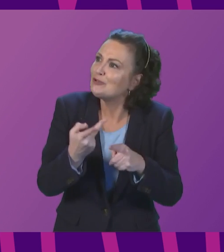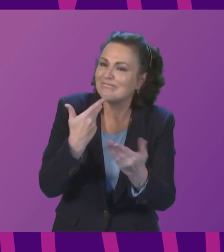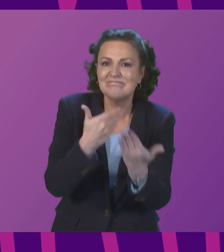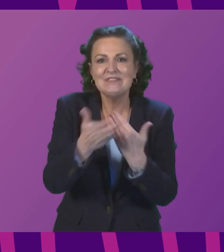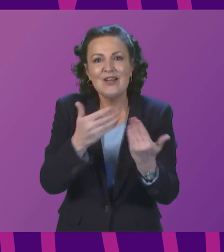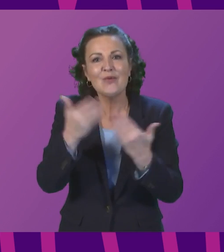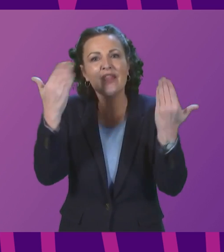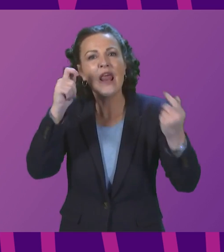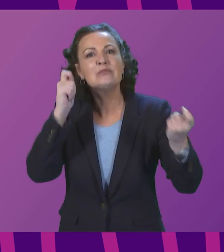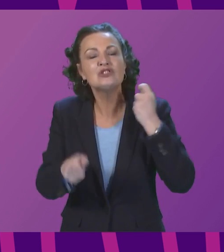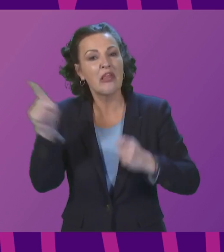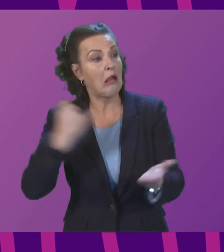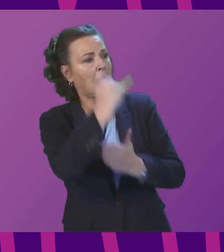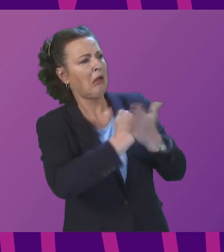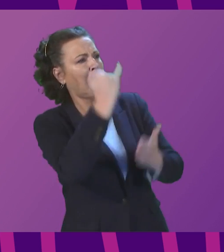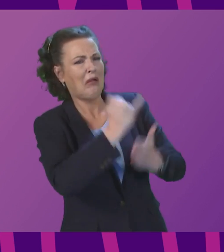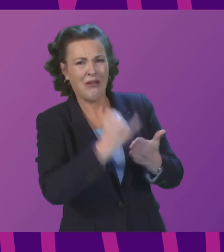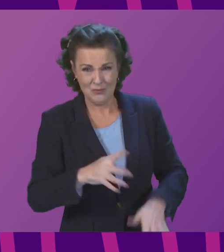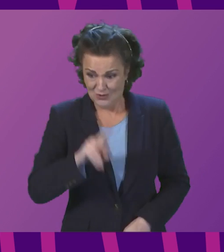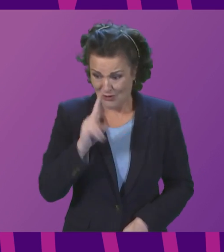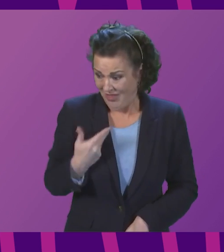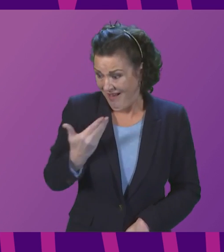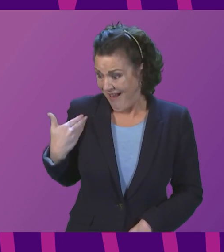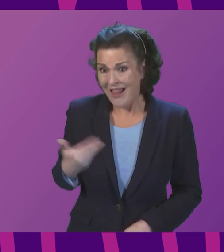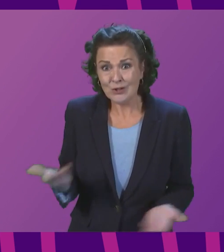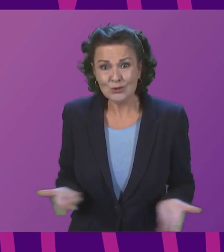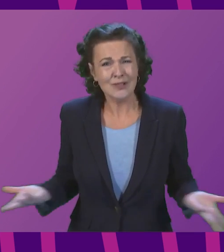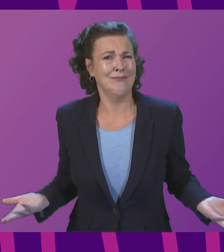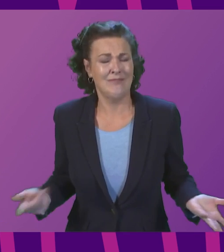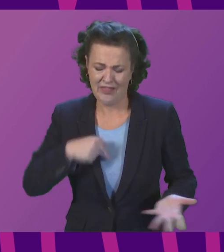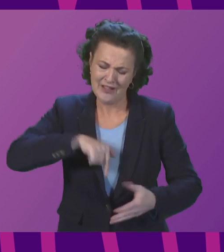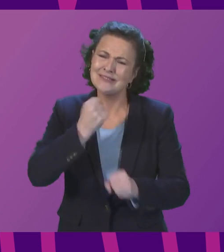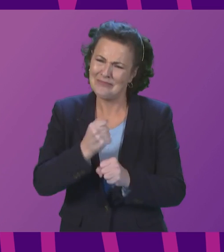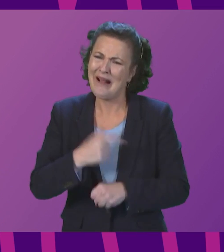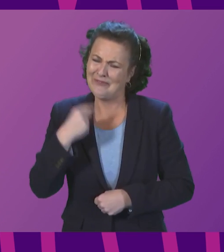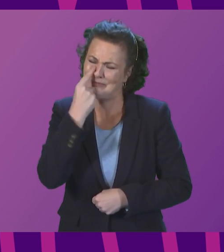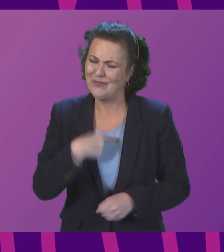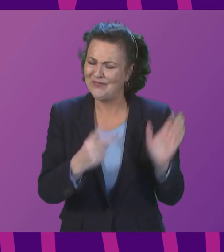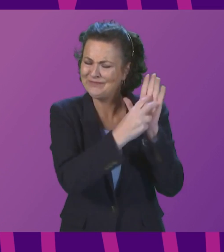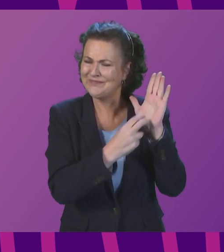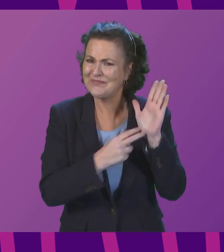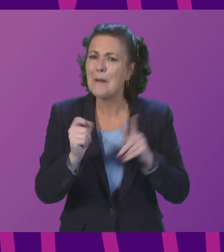We saw that very clearly earlier. This Government’s record on peatland restoration is a good one.